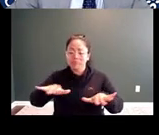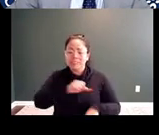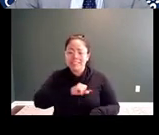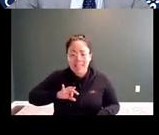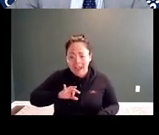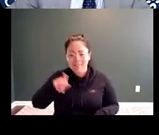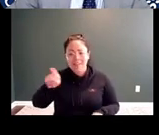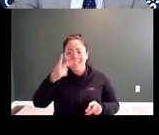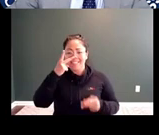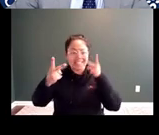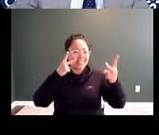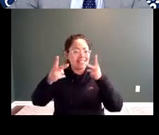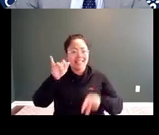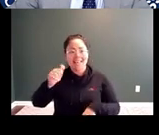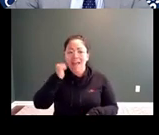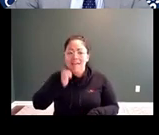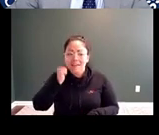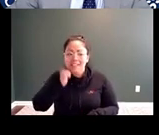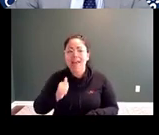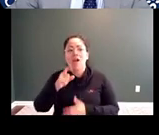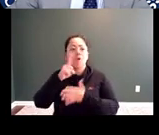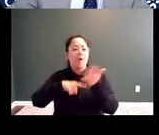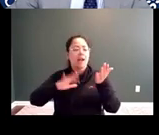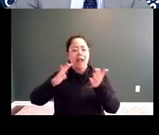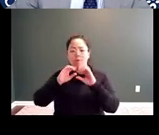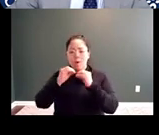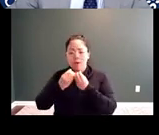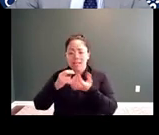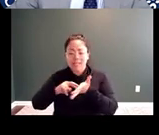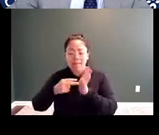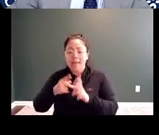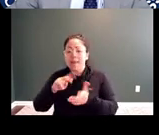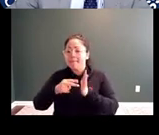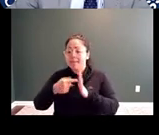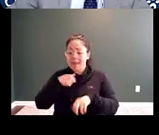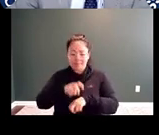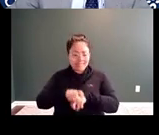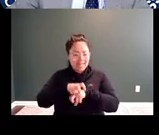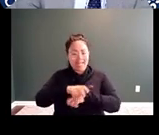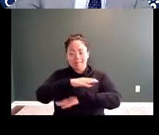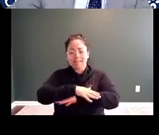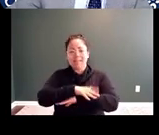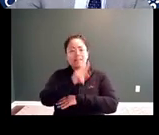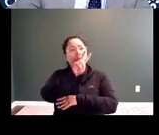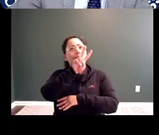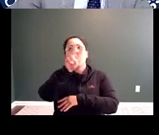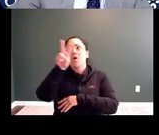with these messages and what organization stands for. So when you're sitting at your desk and you're looking at these multilingual posters